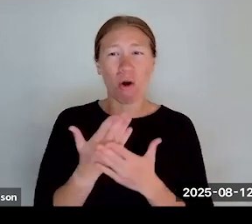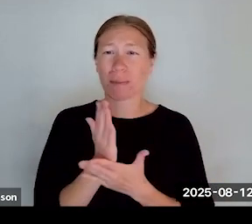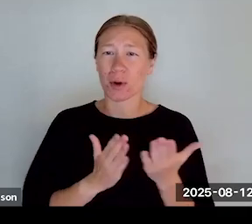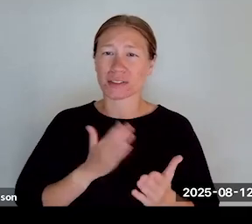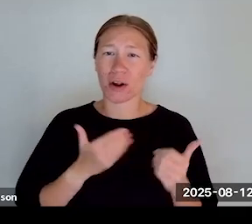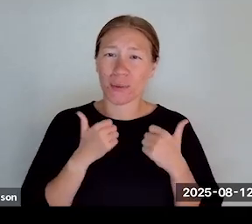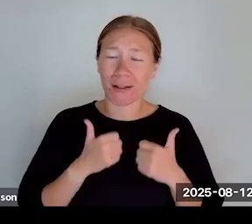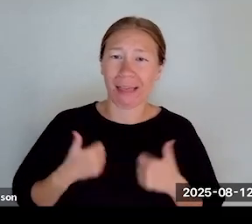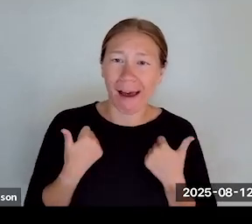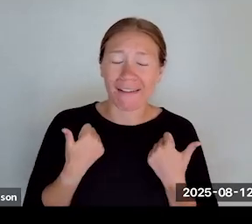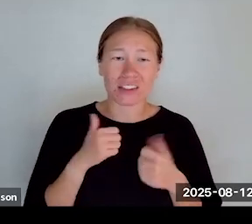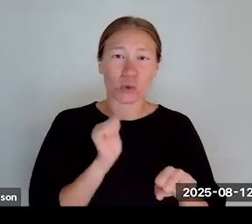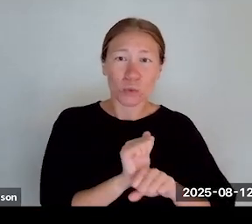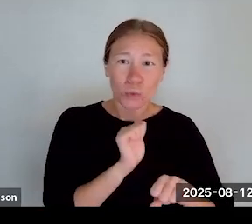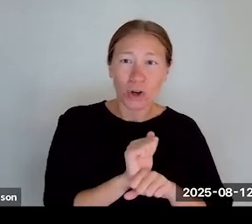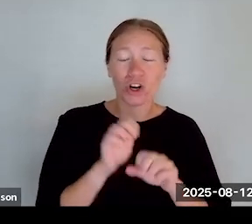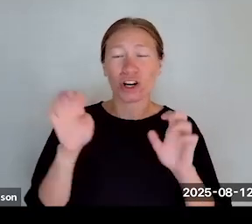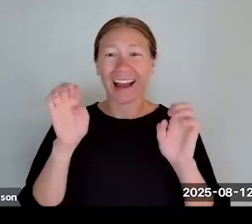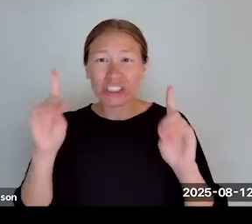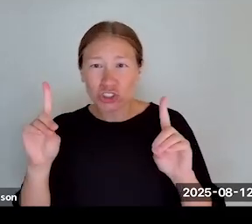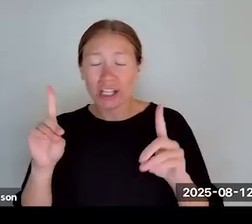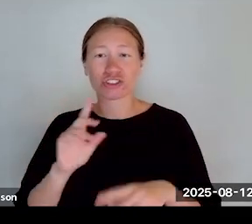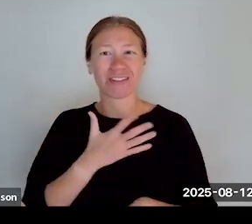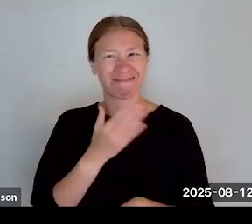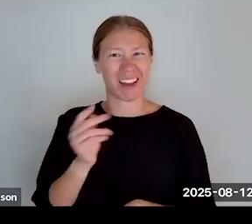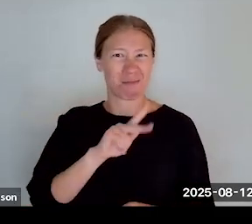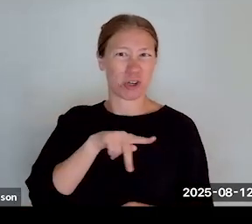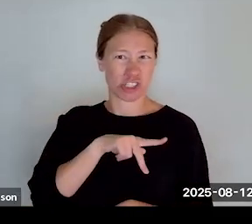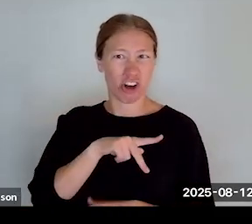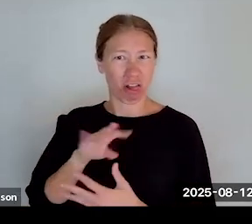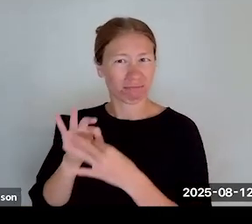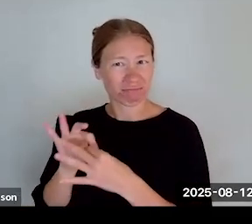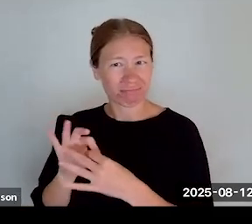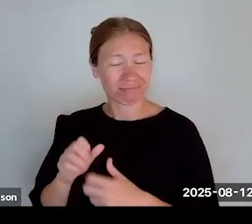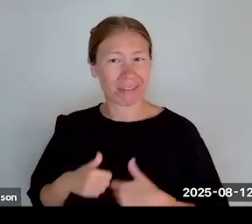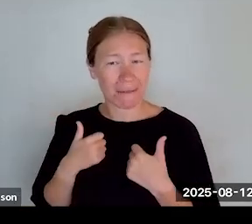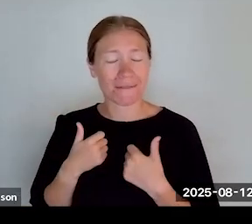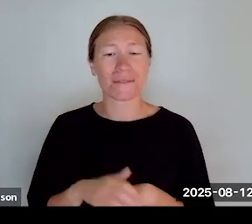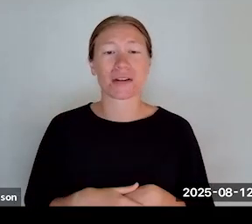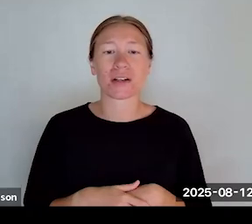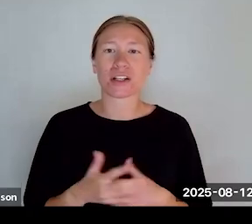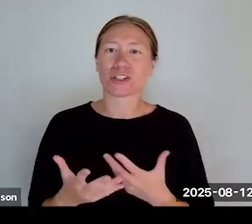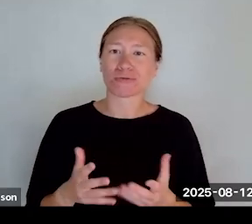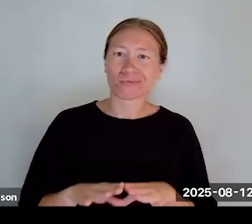educational settings, and in our personal relationships. To foster more meaningful and inclusive communication,